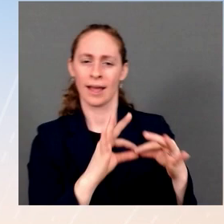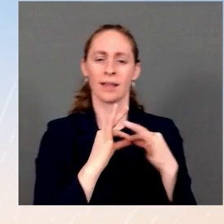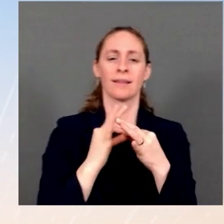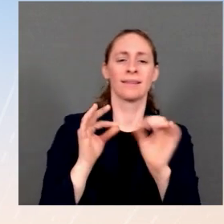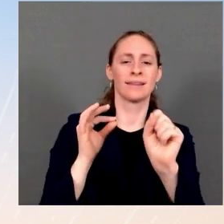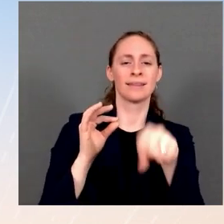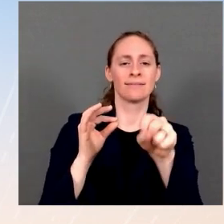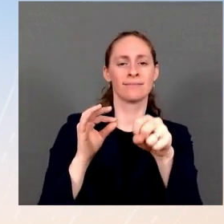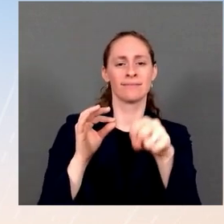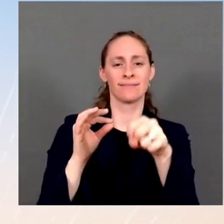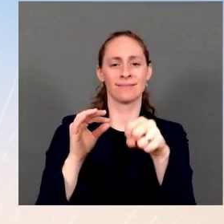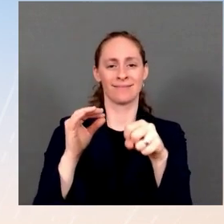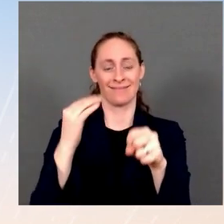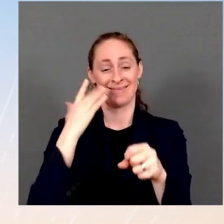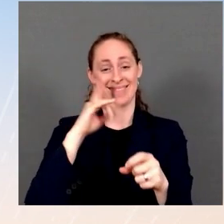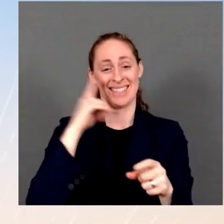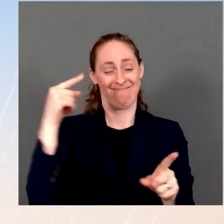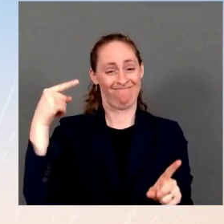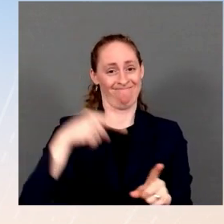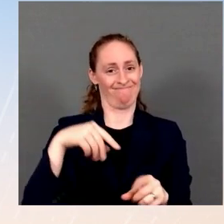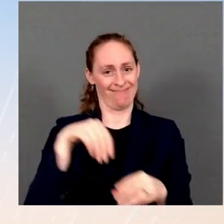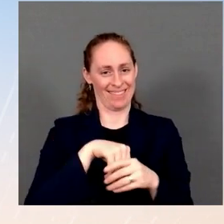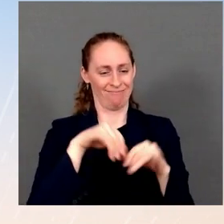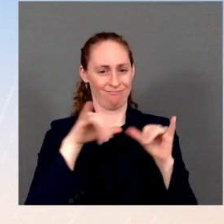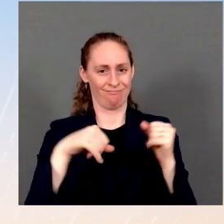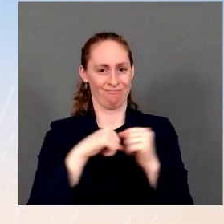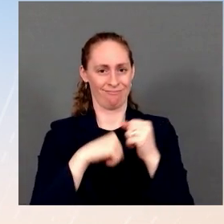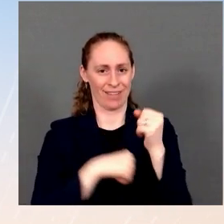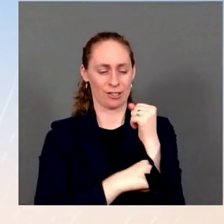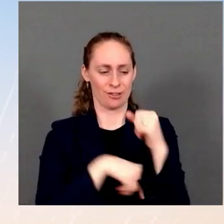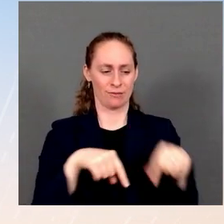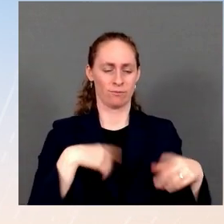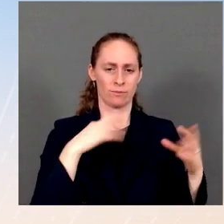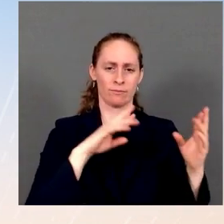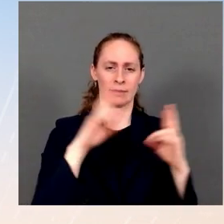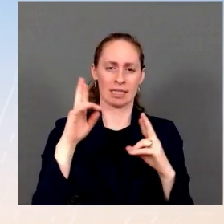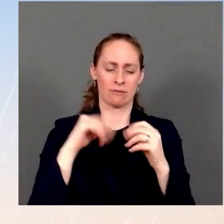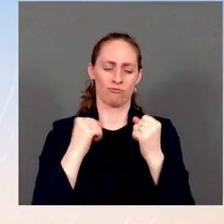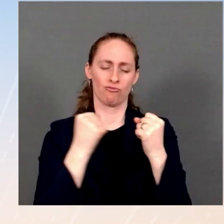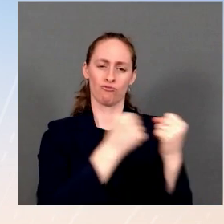make sure it gets metabolized in the system as quickly as possible. So, I think that the short answer to your question is: